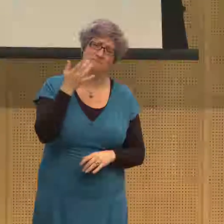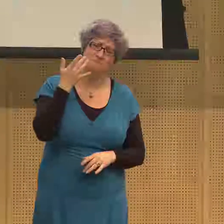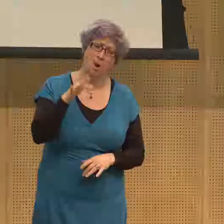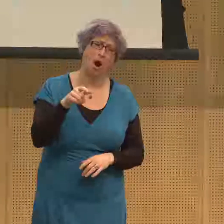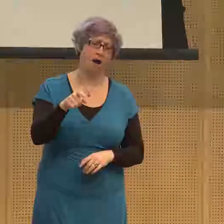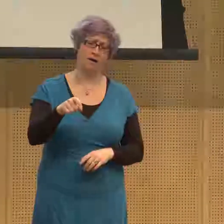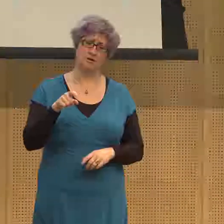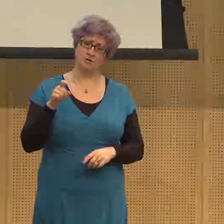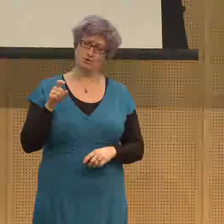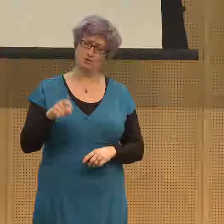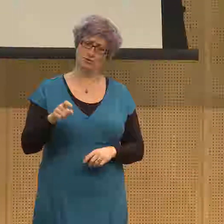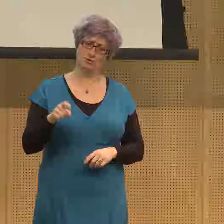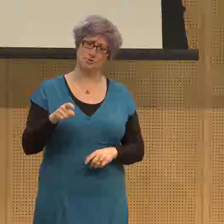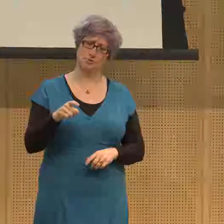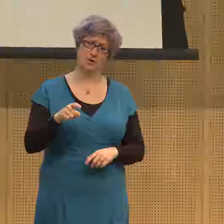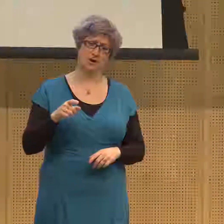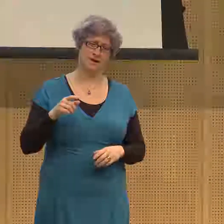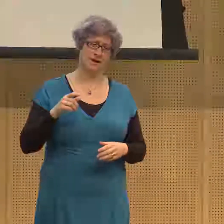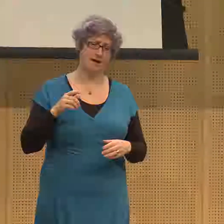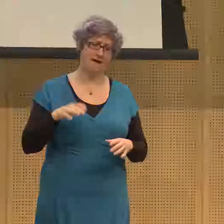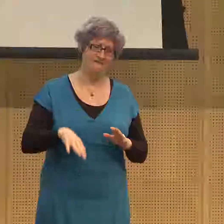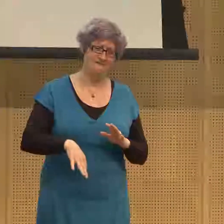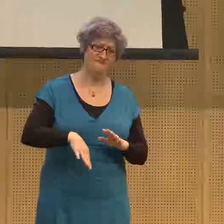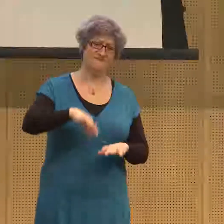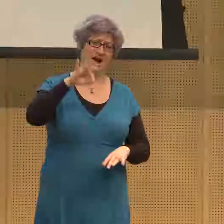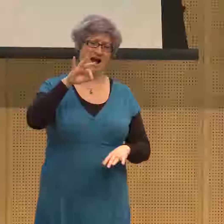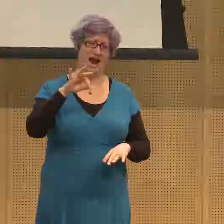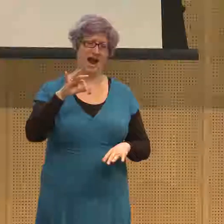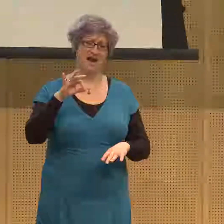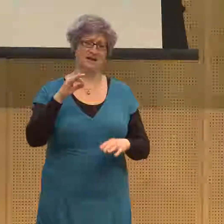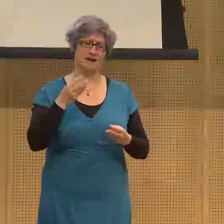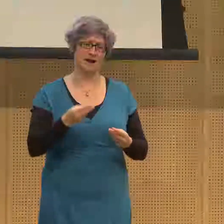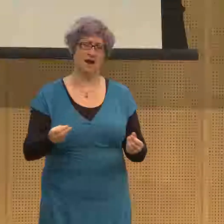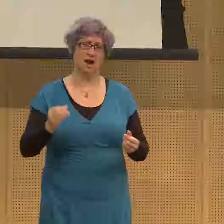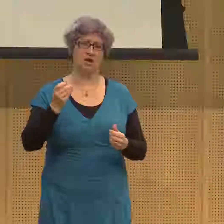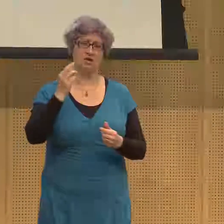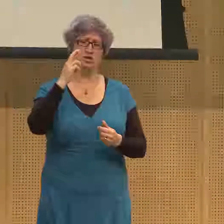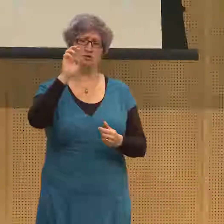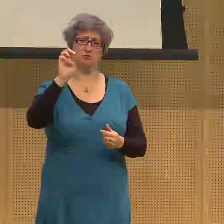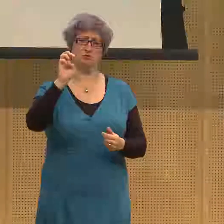They would tell me, "Oh, your parents are deaf? "You are smart.